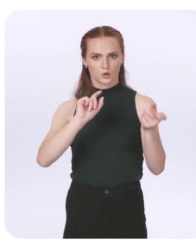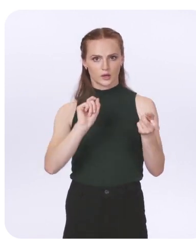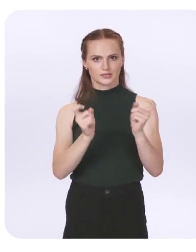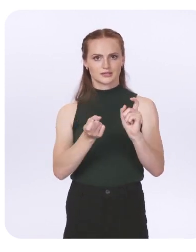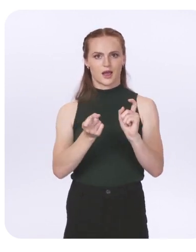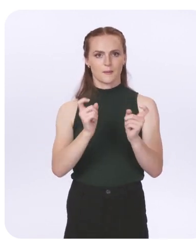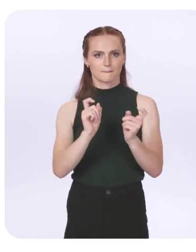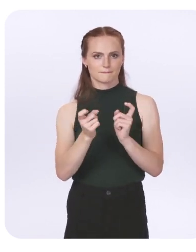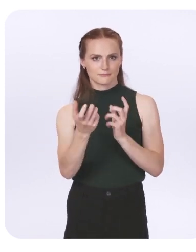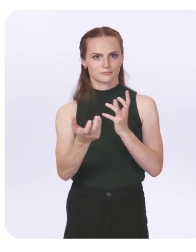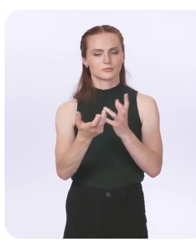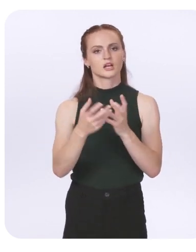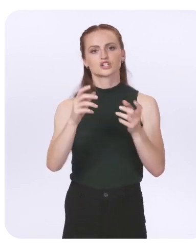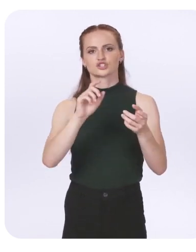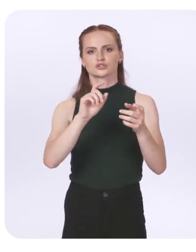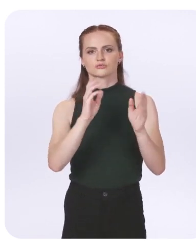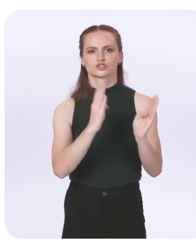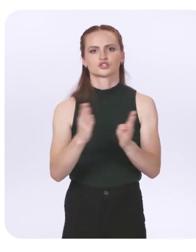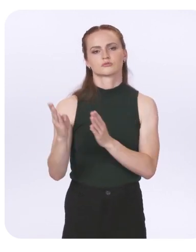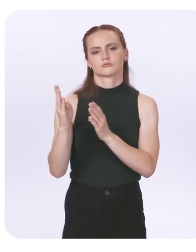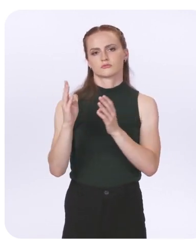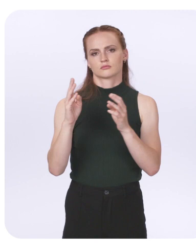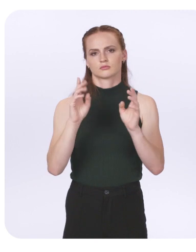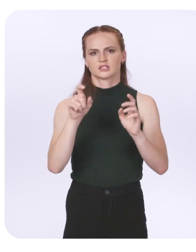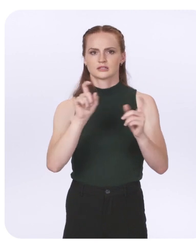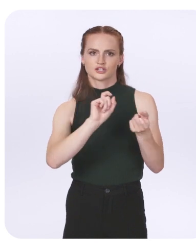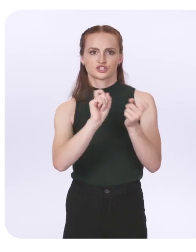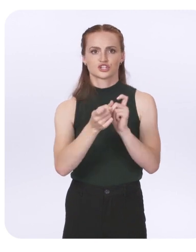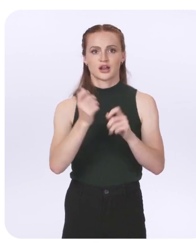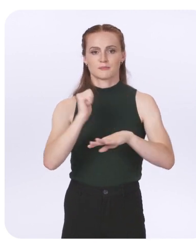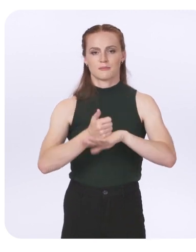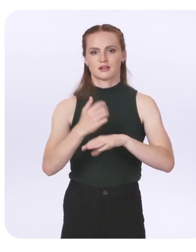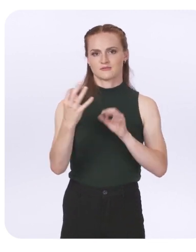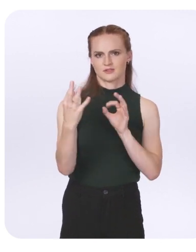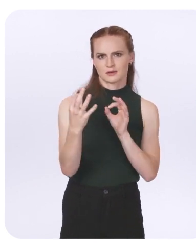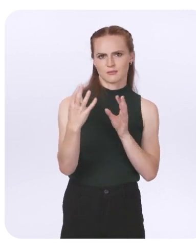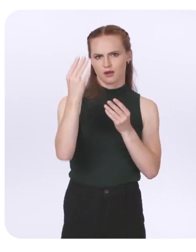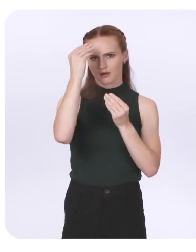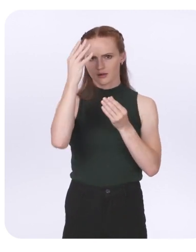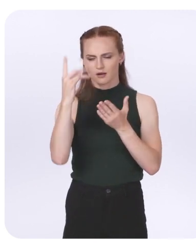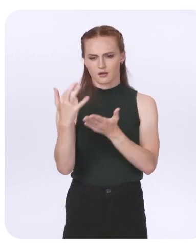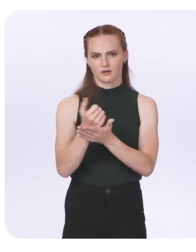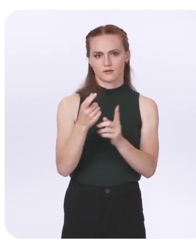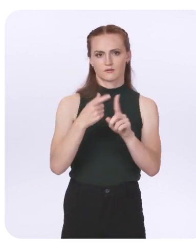based on the feedback and data that you get from your players. Thank you for listening.